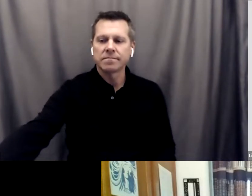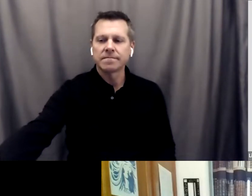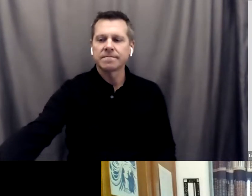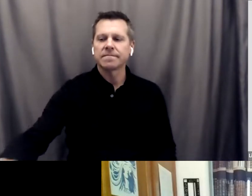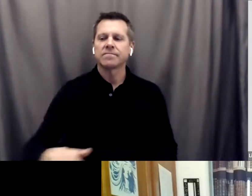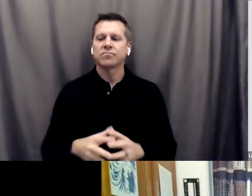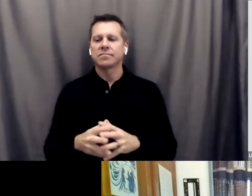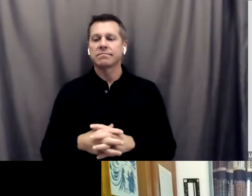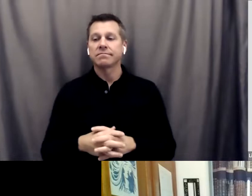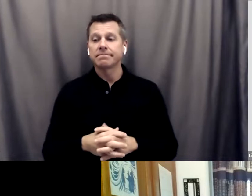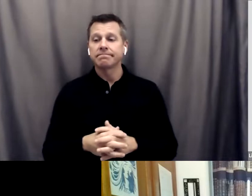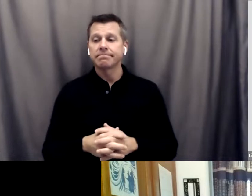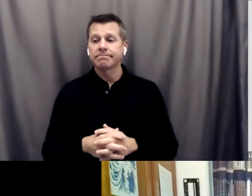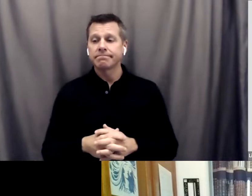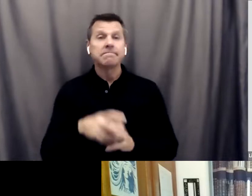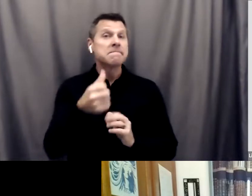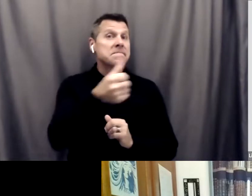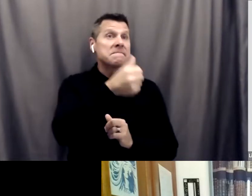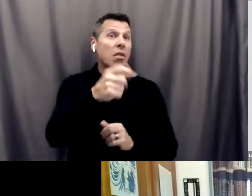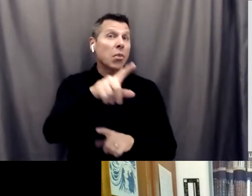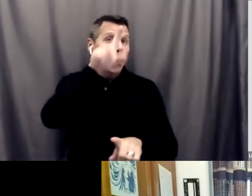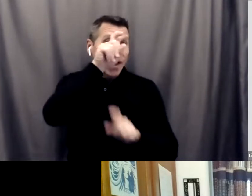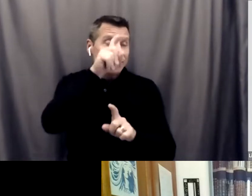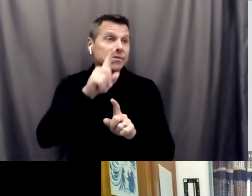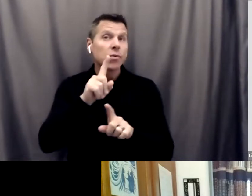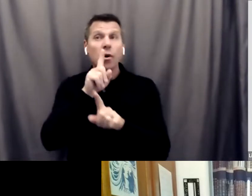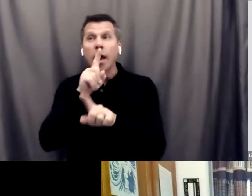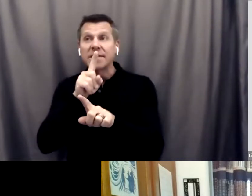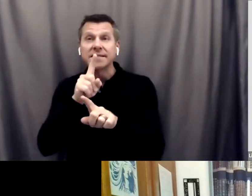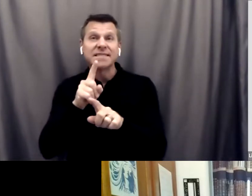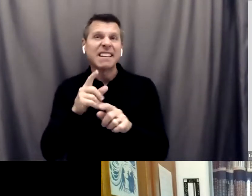Do we have any other questions or comments from the group, we have some little bit of time here.